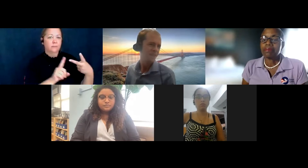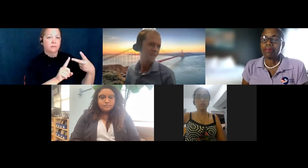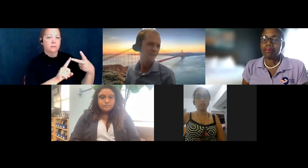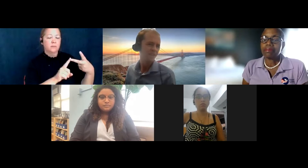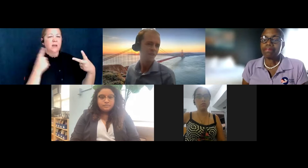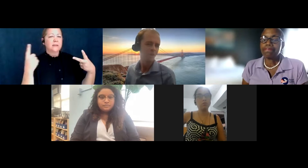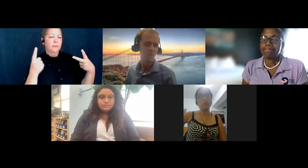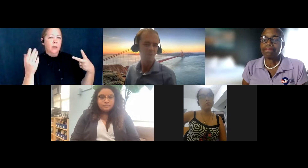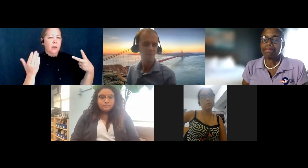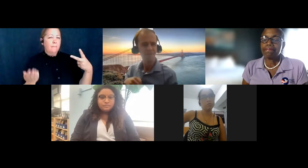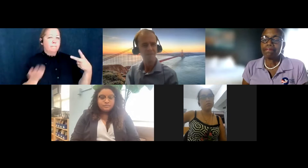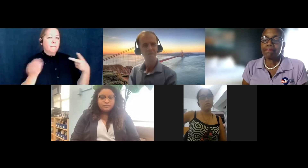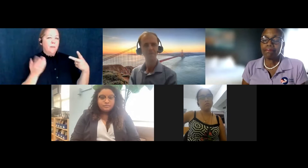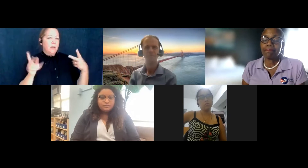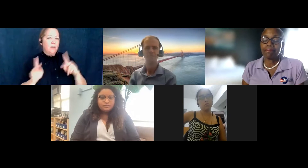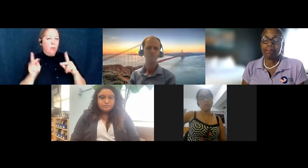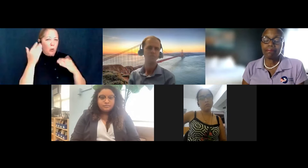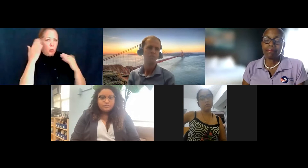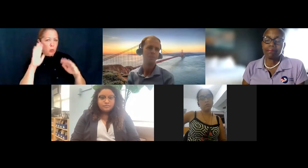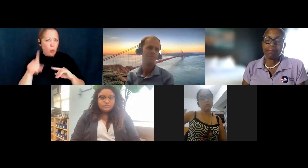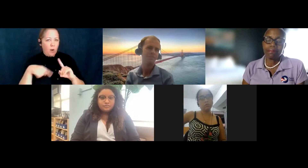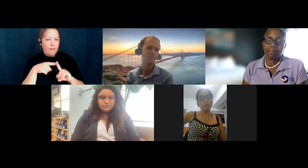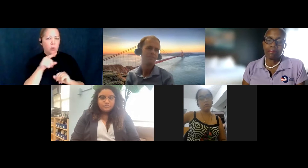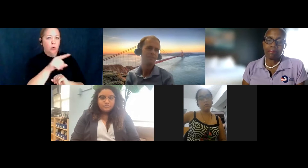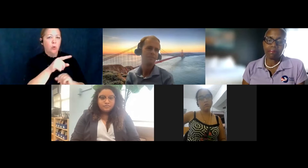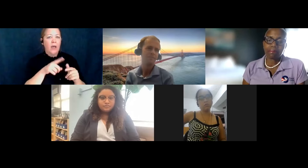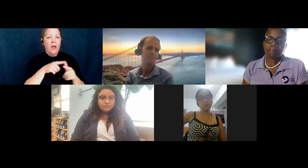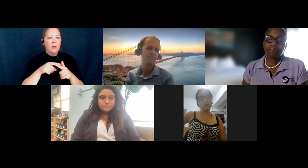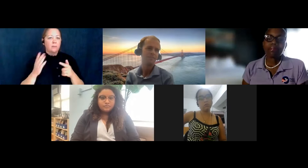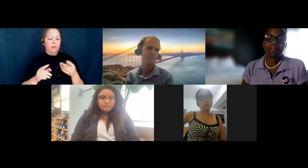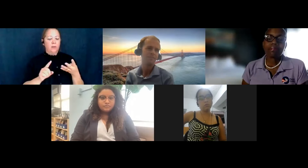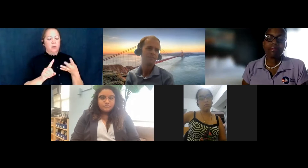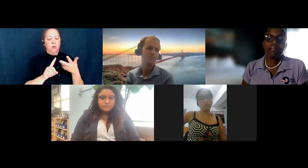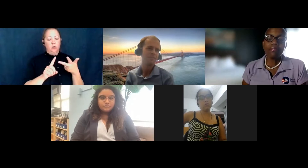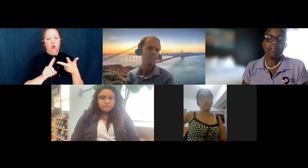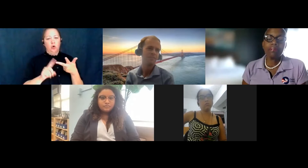and a career goal. >> DORIS ALCANTARA [voiced by ASL interpreter]: